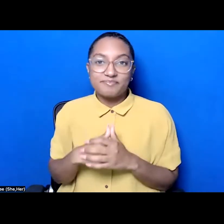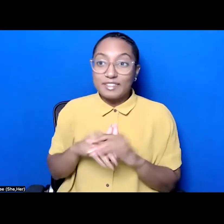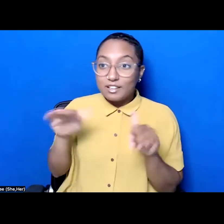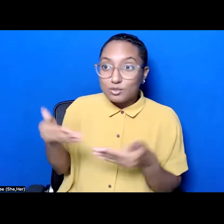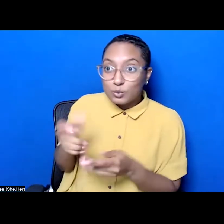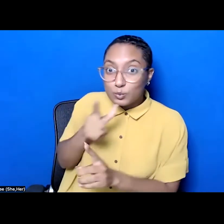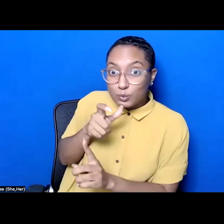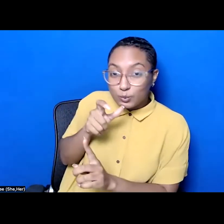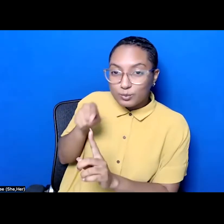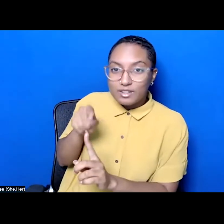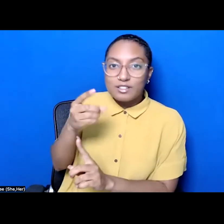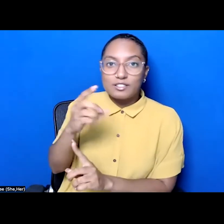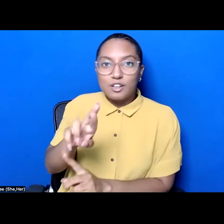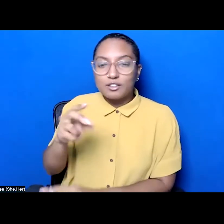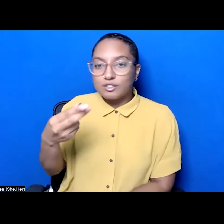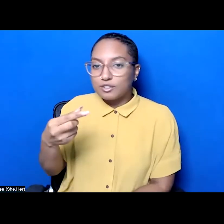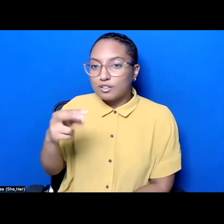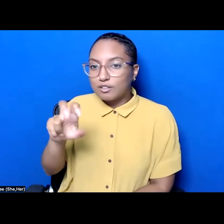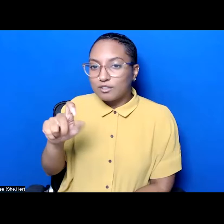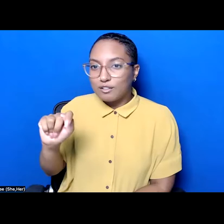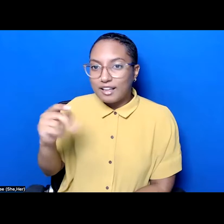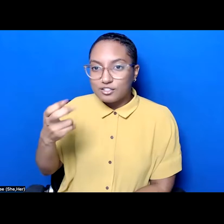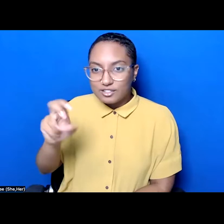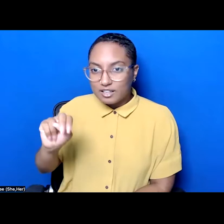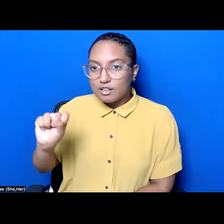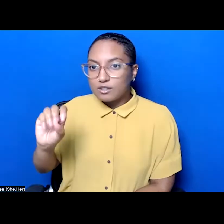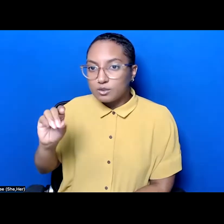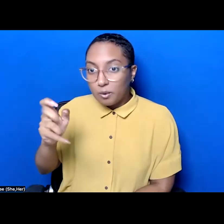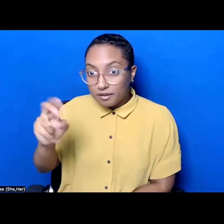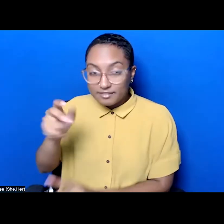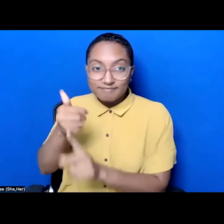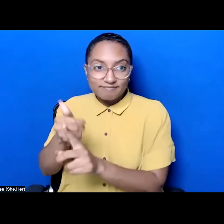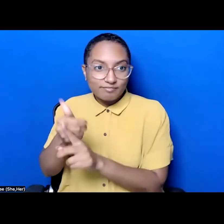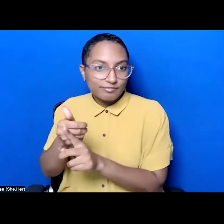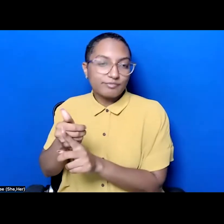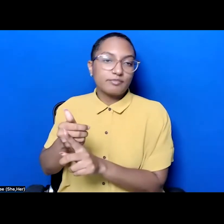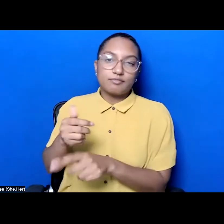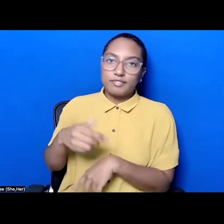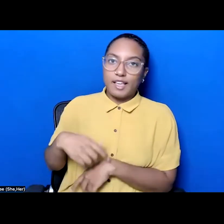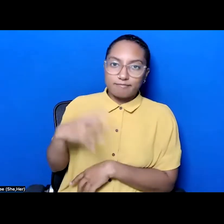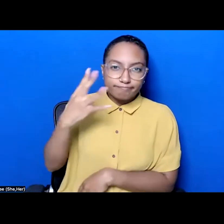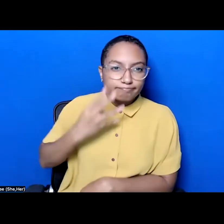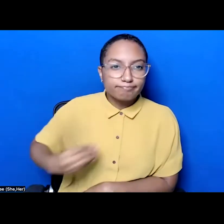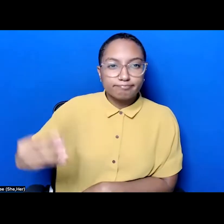Gretchen is director and distinguished service professor at the Cooperstown Graduate Program a